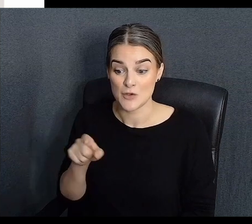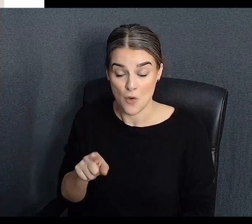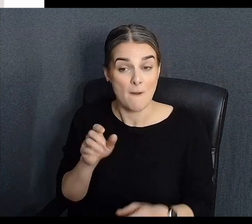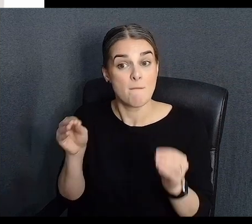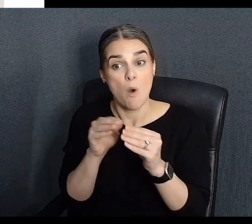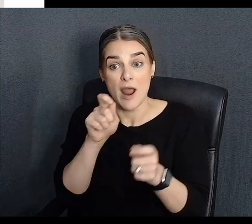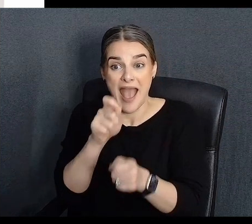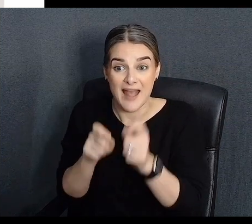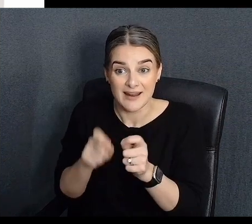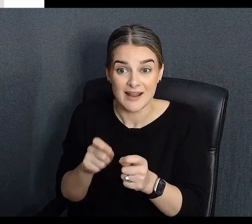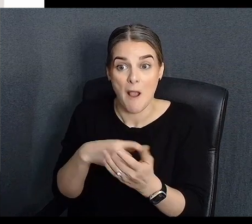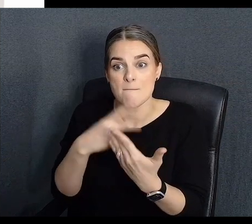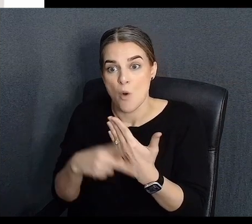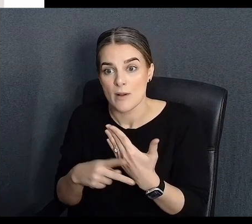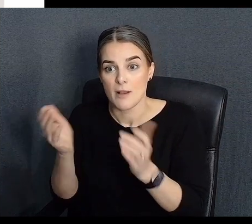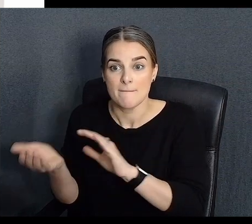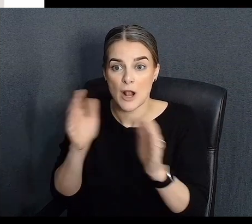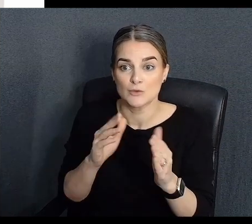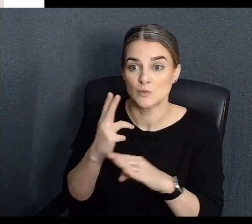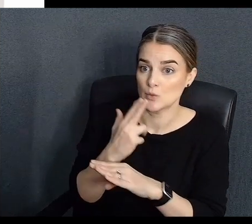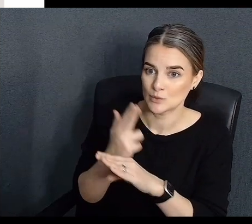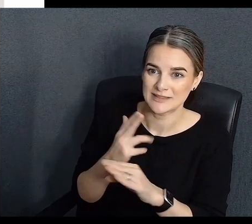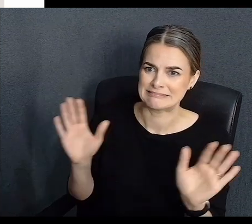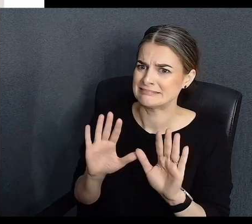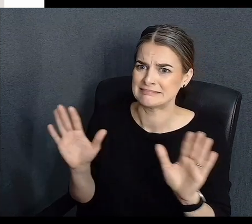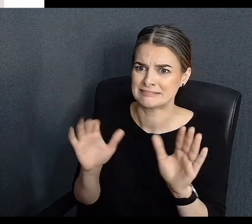than actually using the device. But you do want to make sure that there